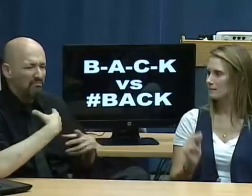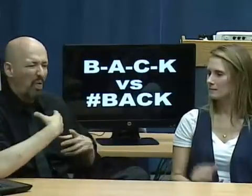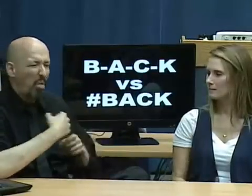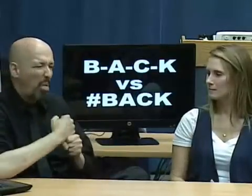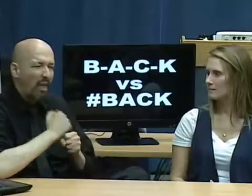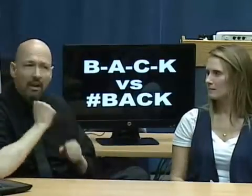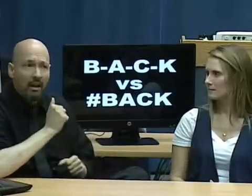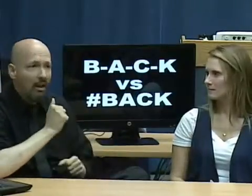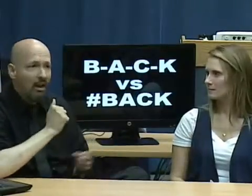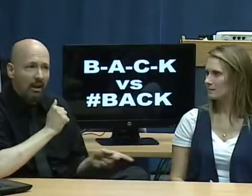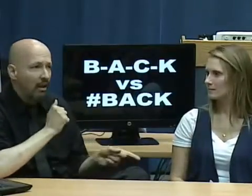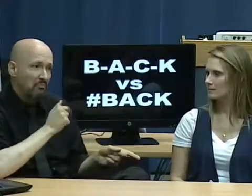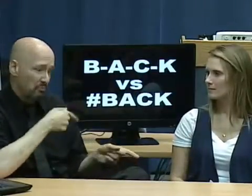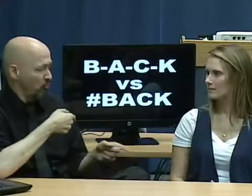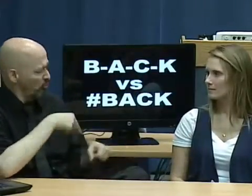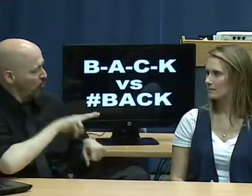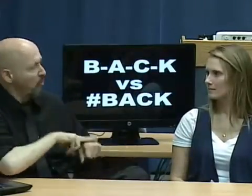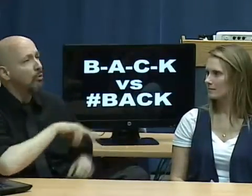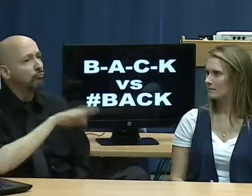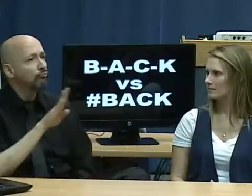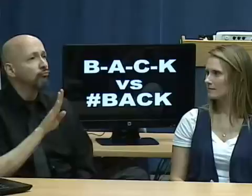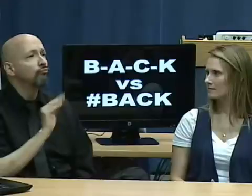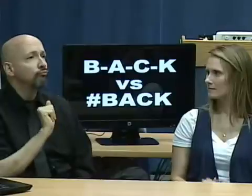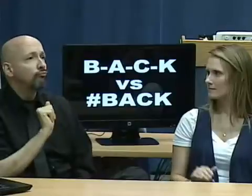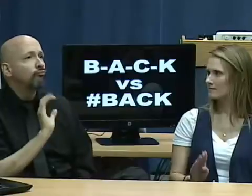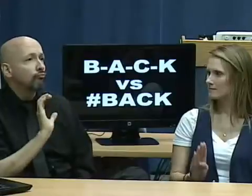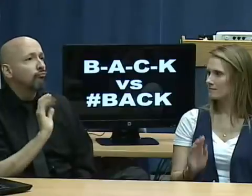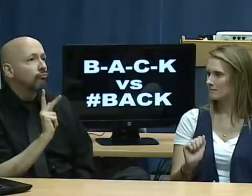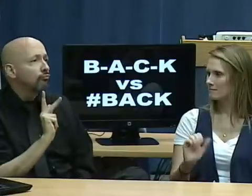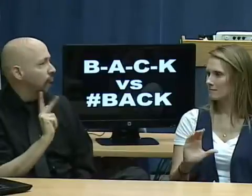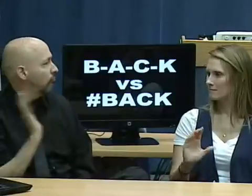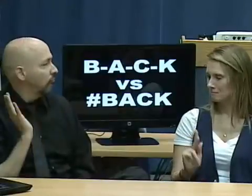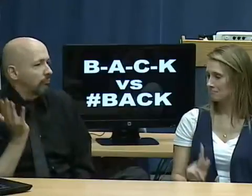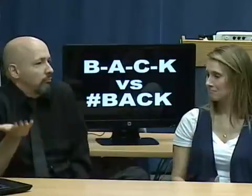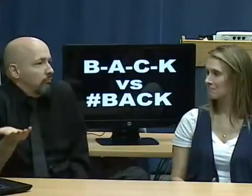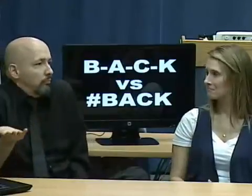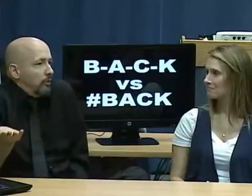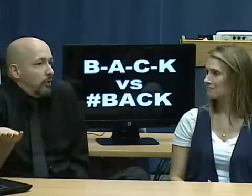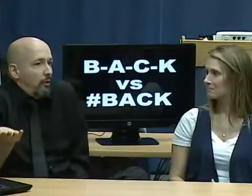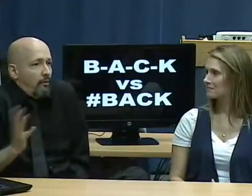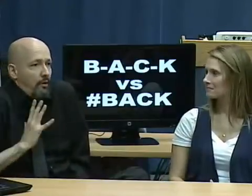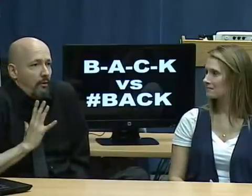It's not (condensed) lexicalized. It was a natural fingerspelling of B-A-C-K. That's it. It's fine.